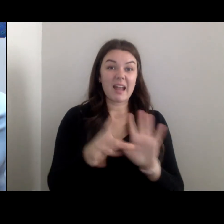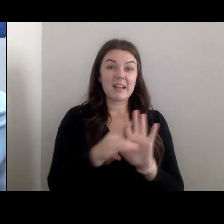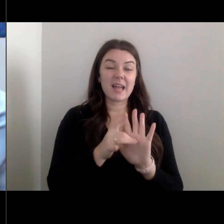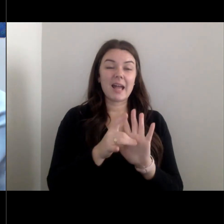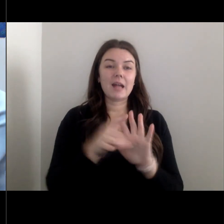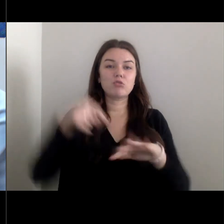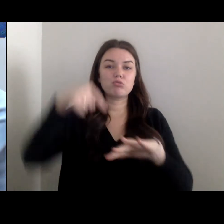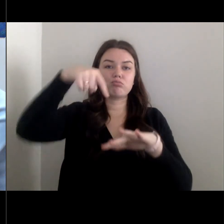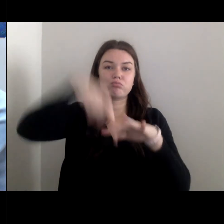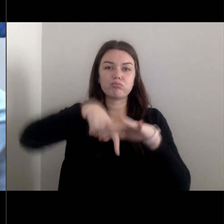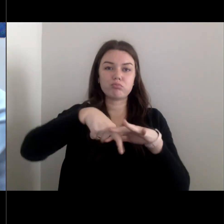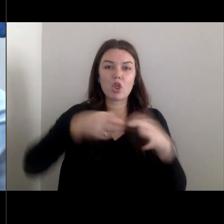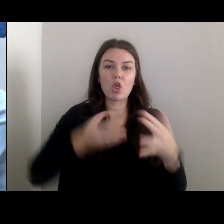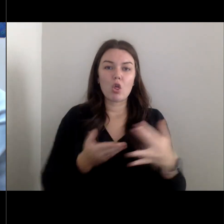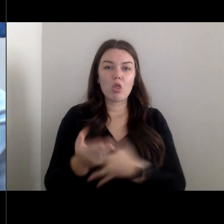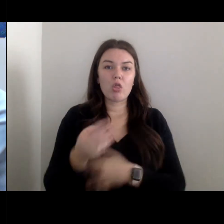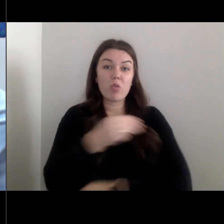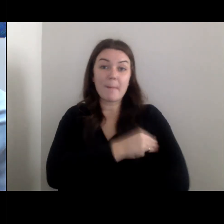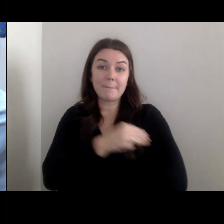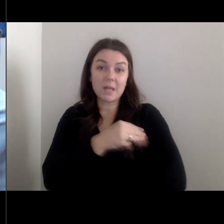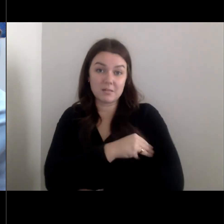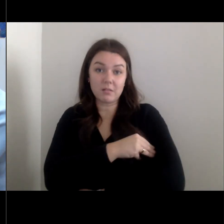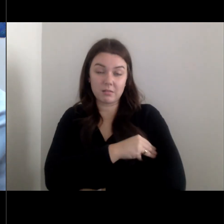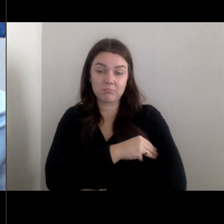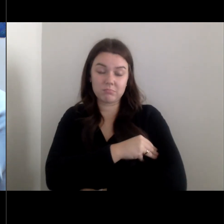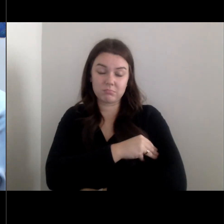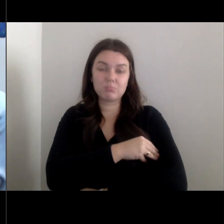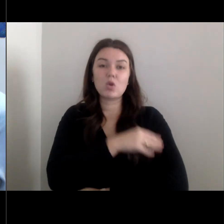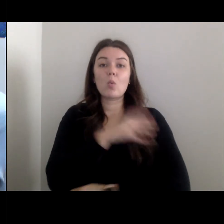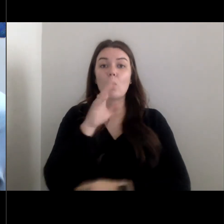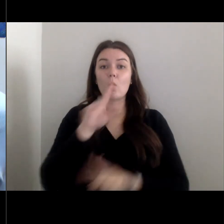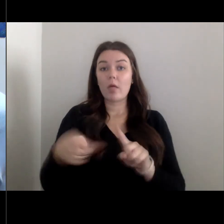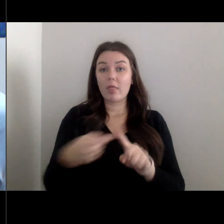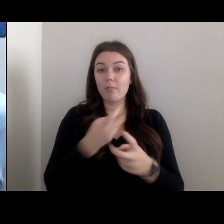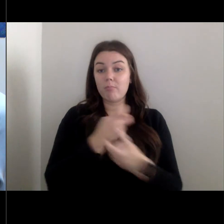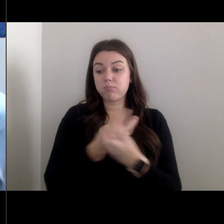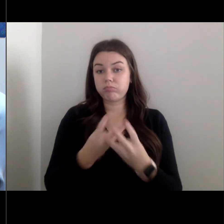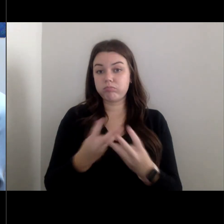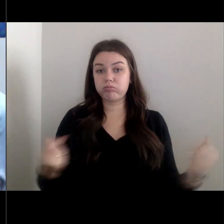So when the crab molts this tag will stay on. So these tags have, biologists have tagged them